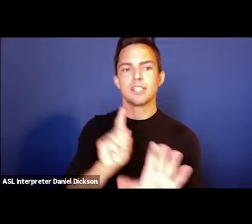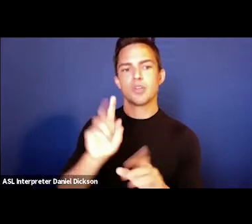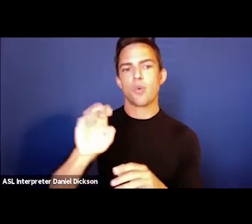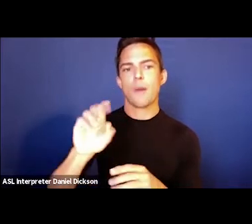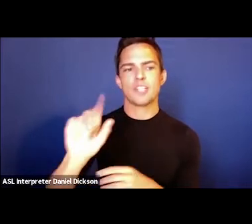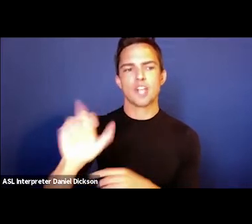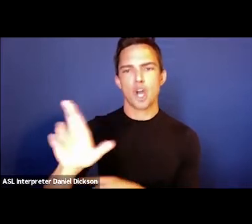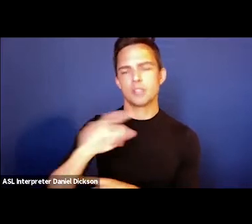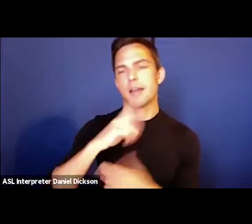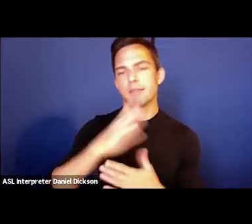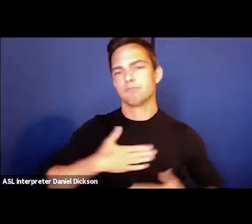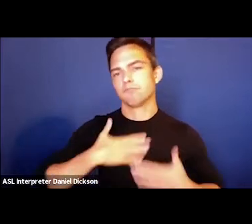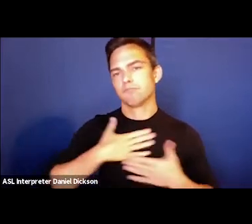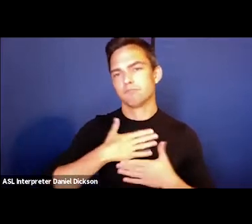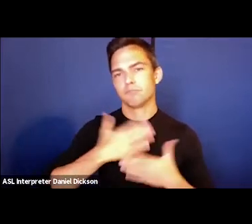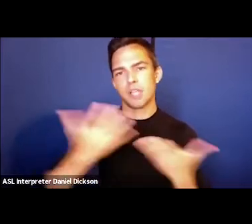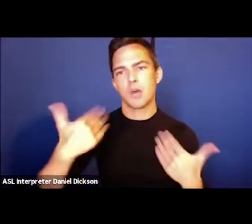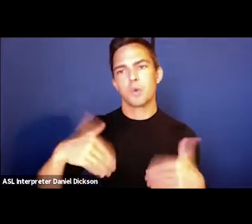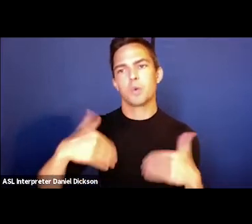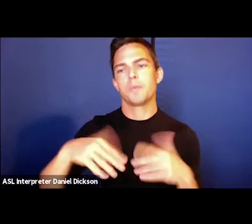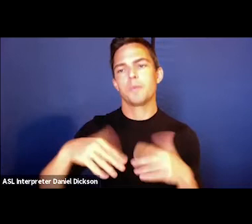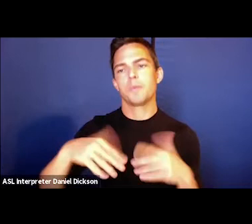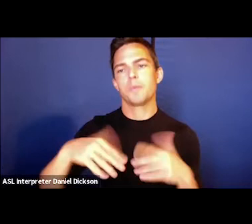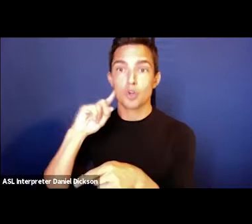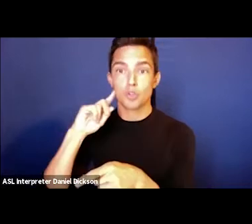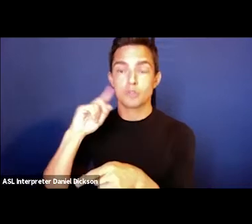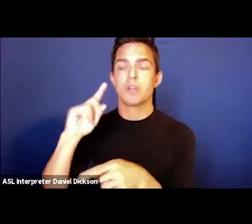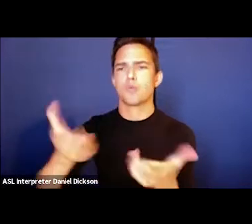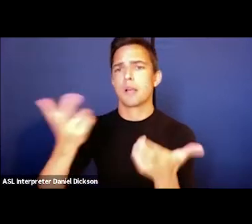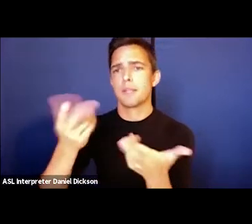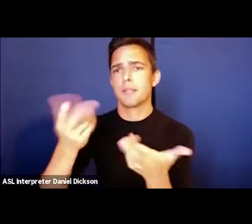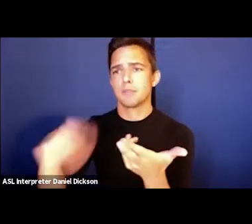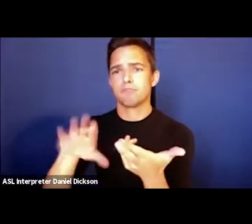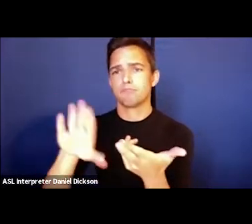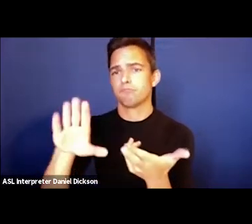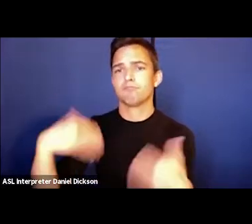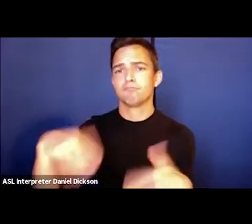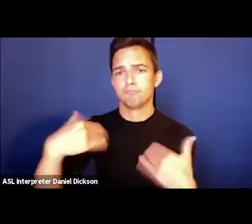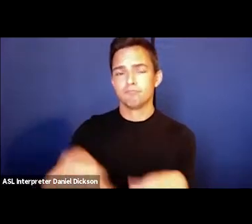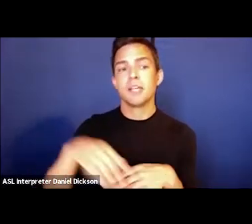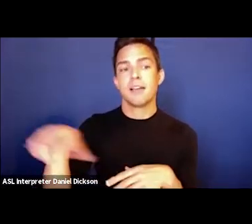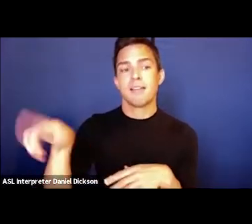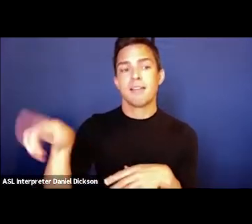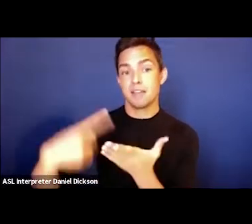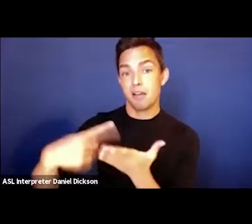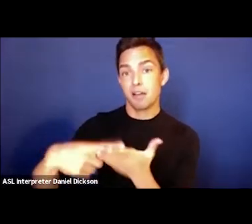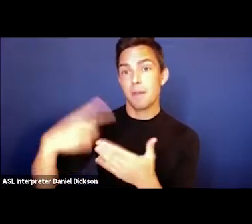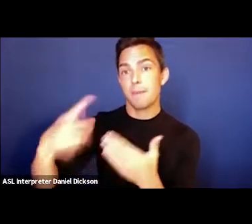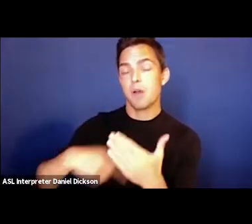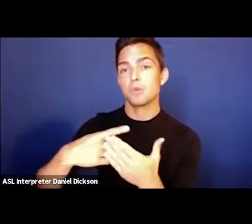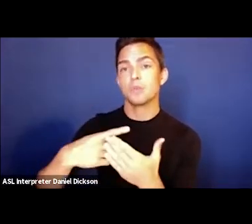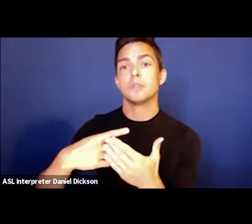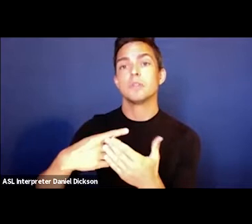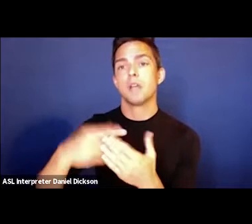don't have or haven't heard it yet I recommend it highly. But they talk about a concept of mattering